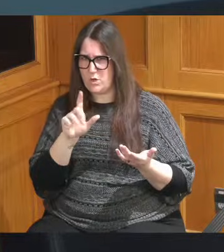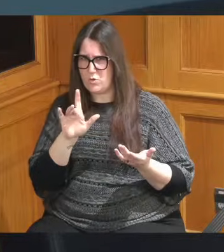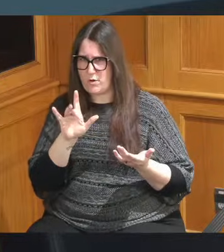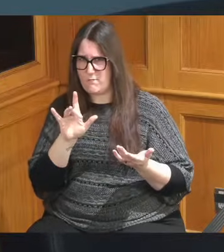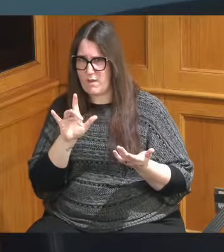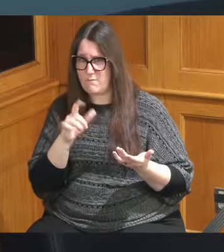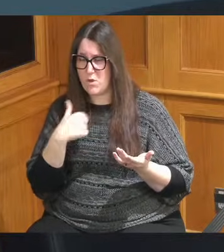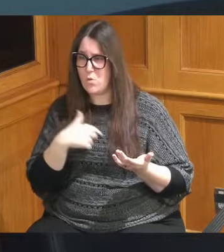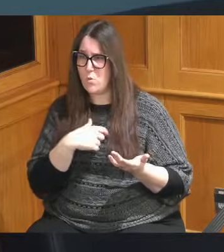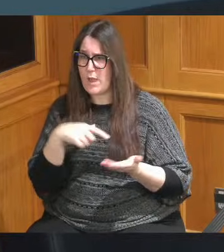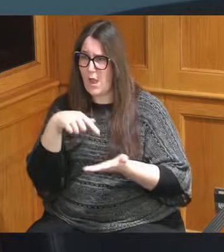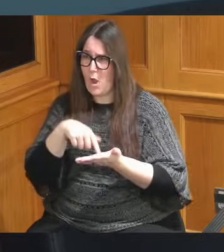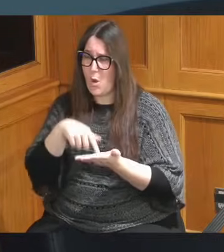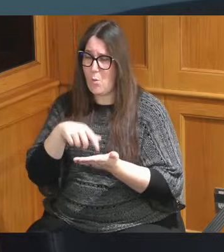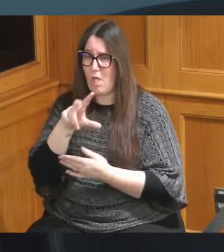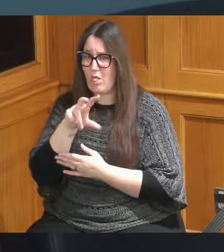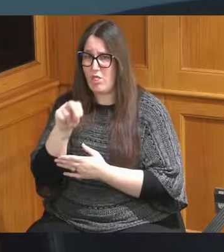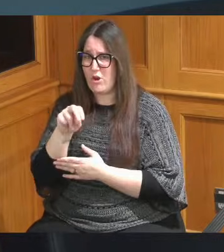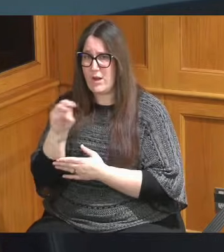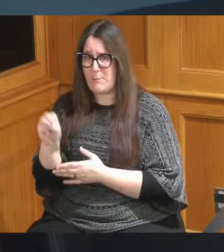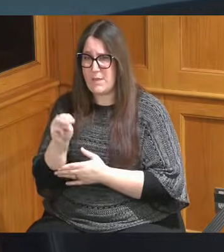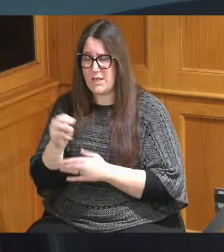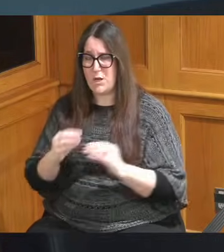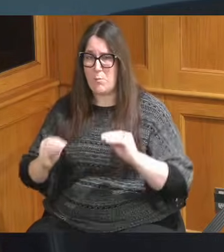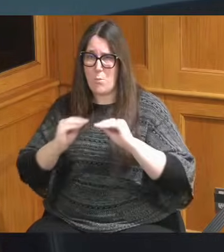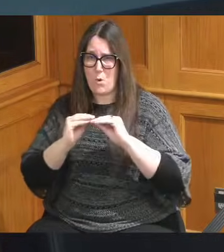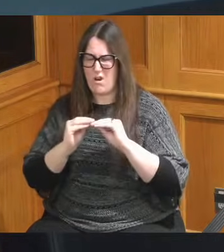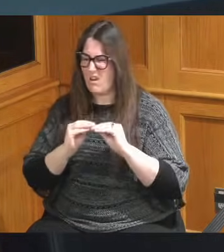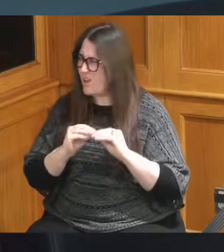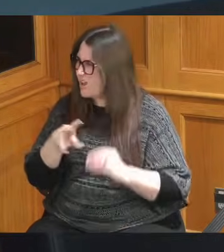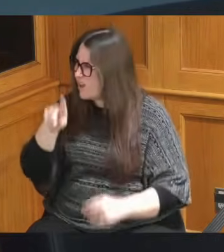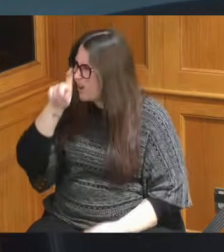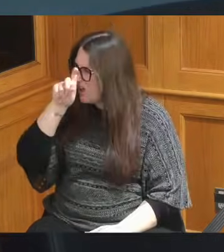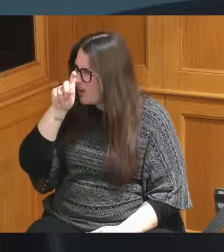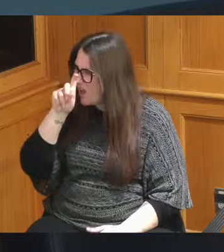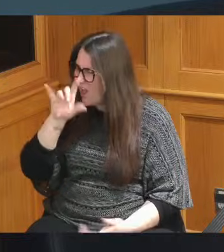We owe 30 more million. And then I said, "Wait a minute. How in the world?" And y'all met with me,